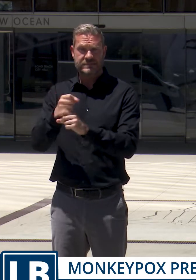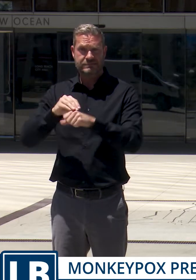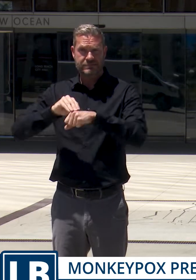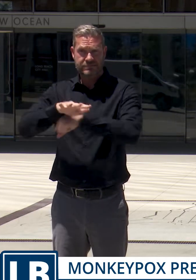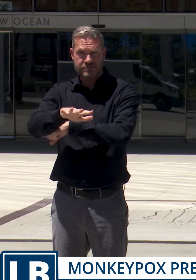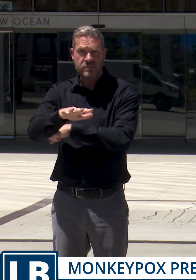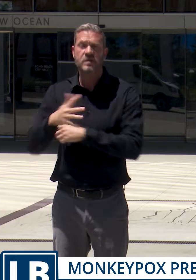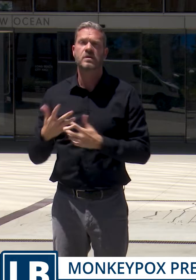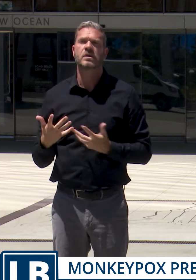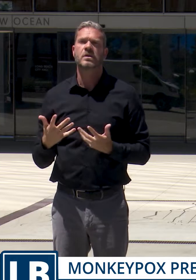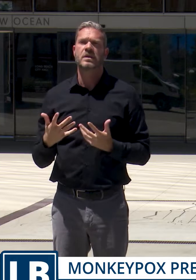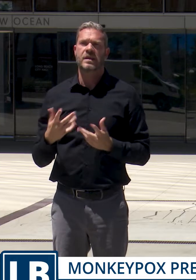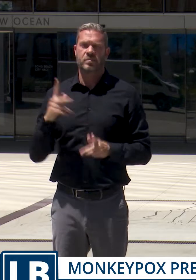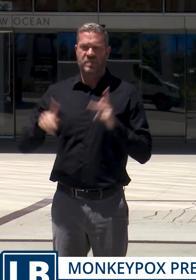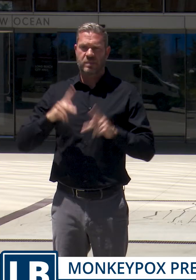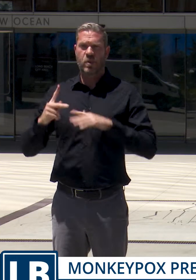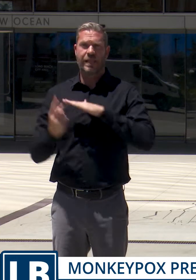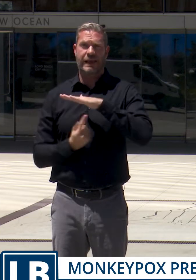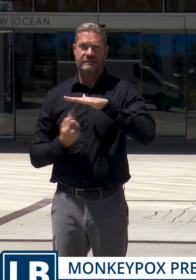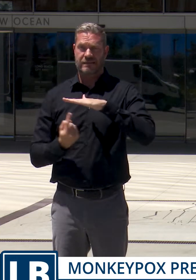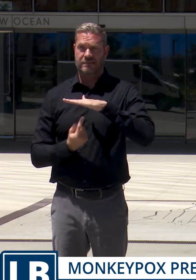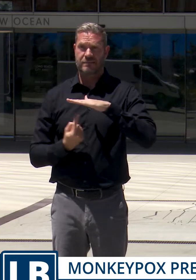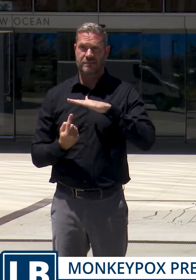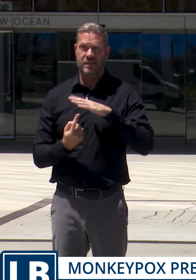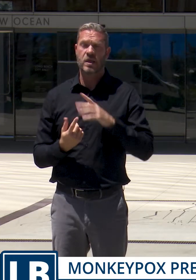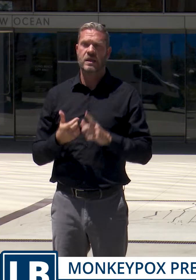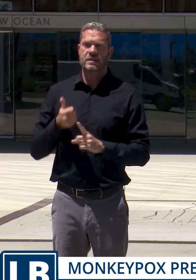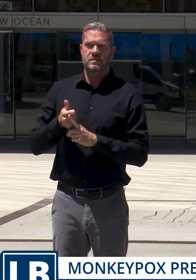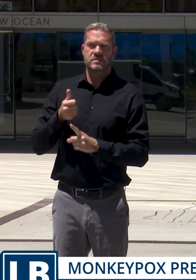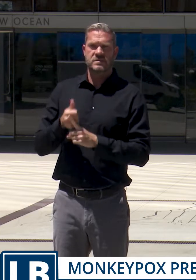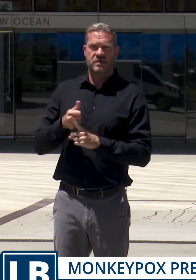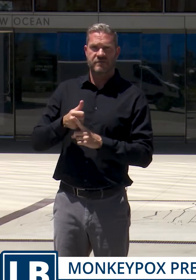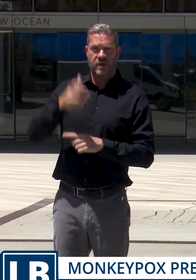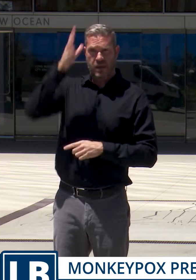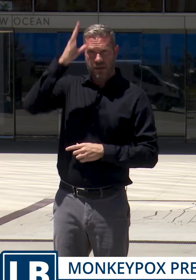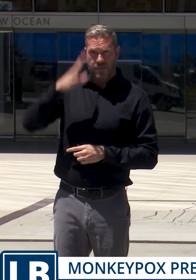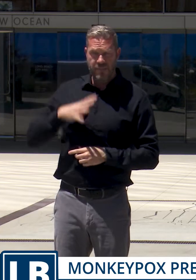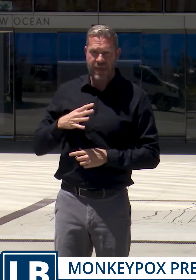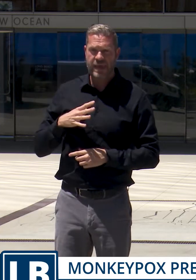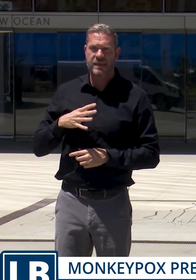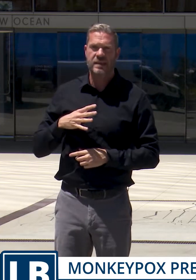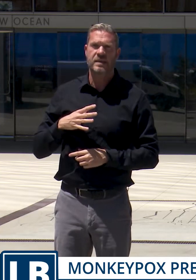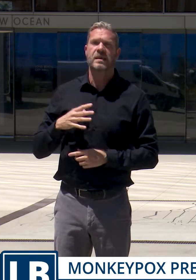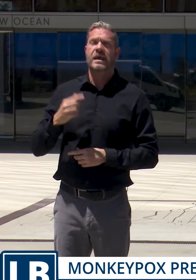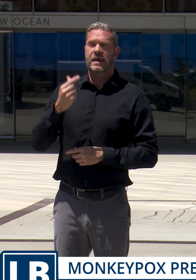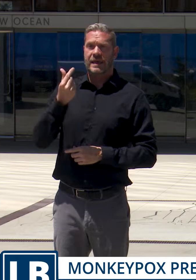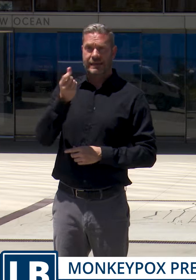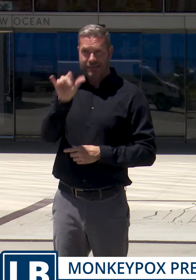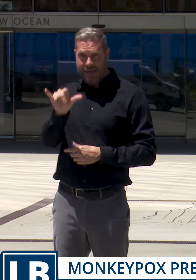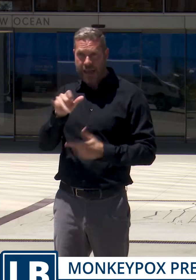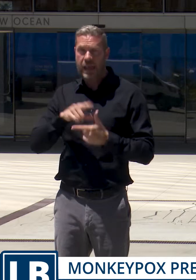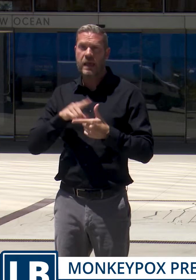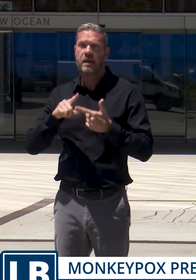home uh identify as men who are either gay by or or bisexual now it's important to say a few